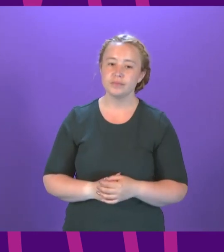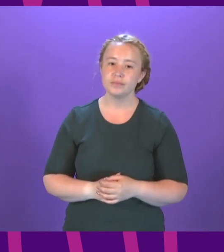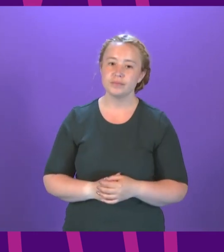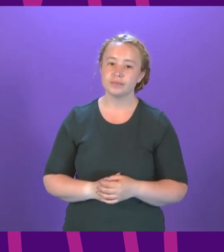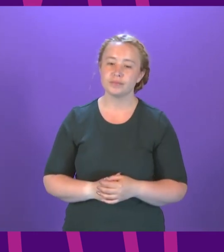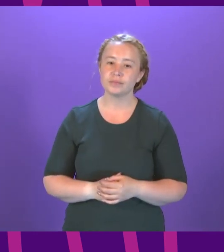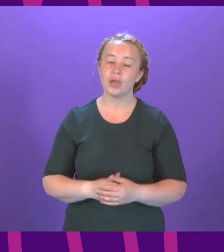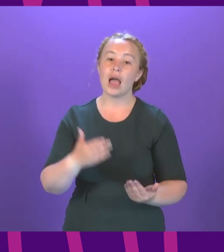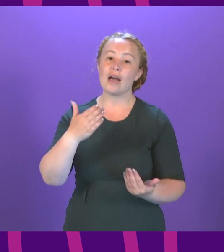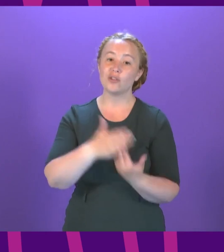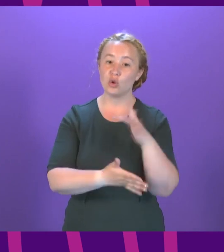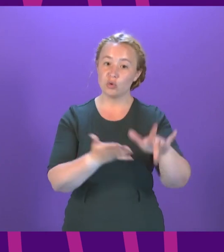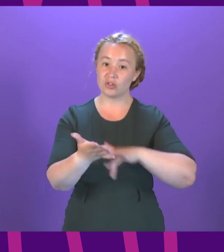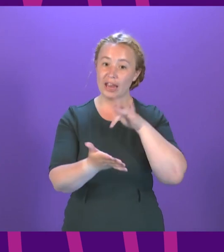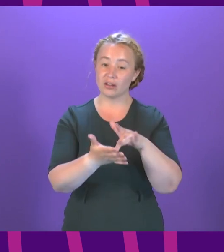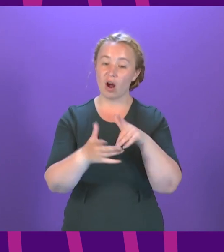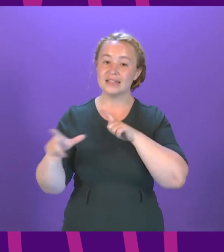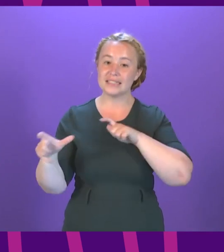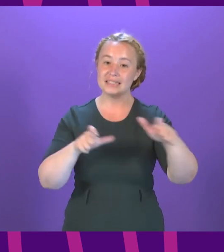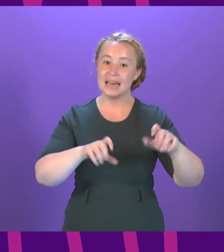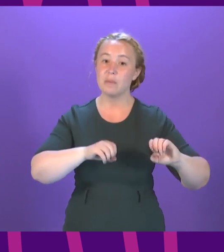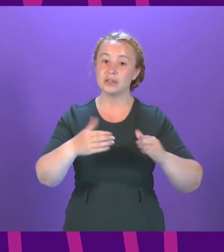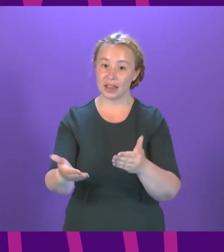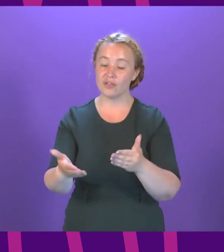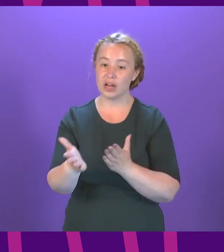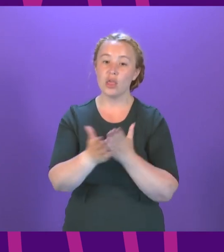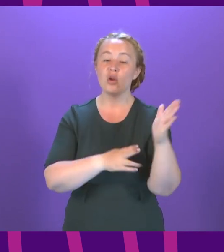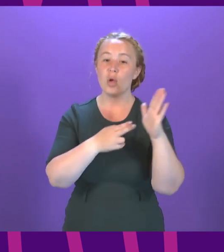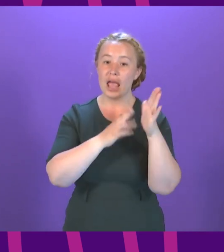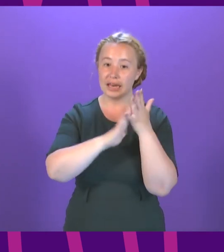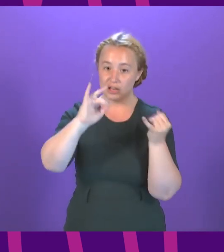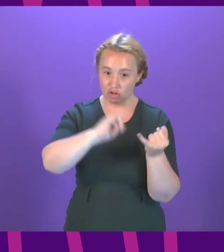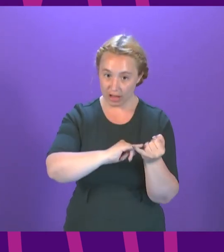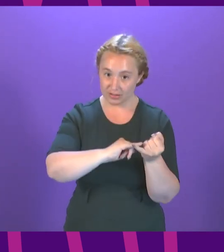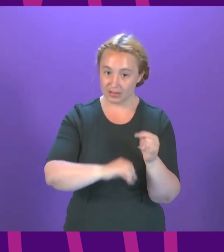The new centre for sustainable delivery in the NHS is looking at how we provide healthcare more efficiently, more effectively and with patient care and benefit at its heart—not